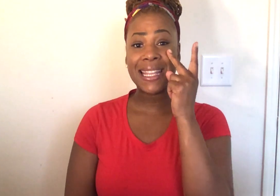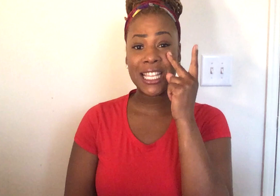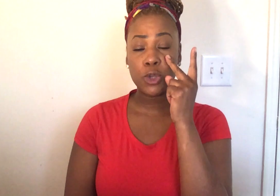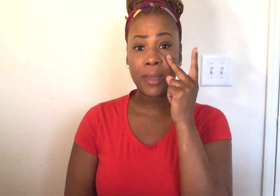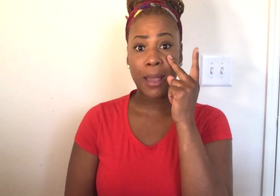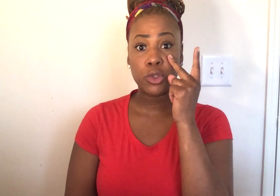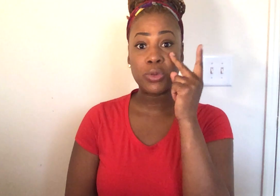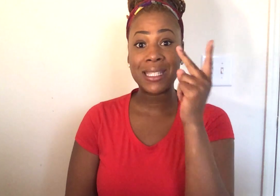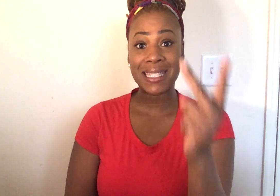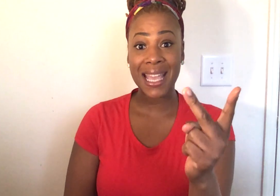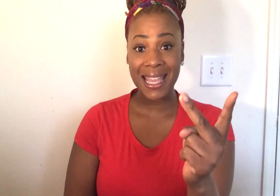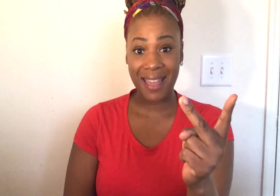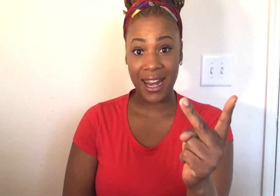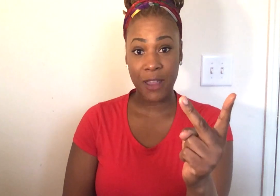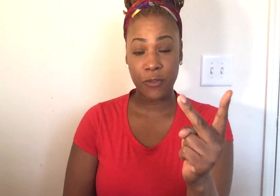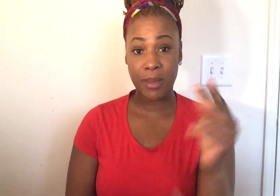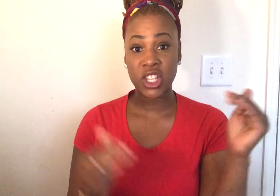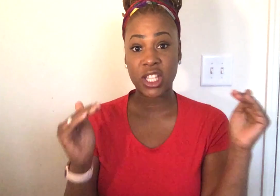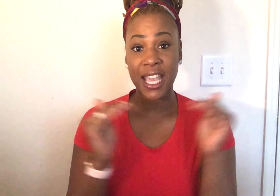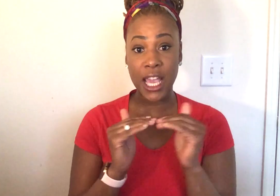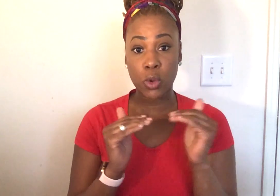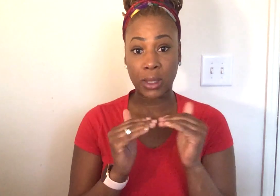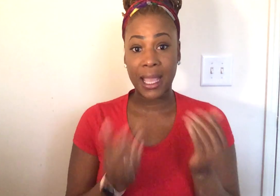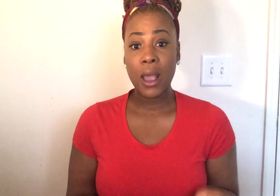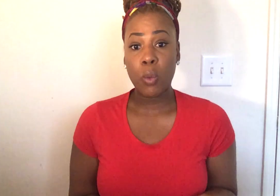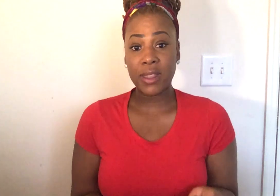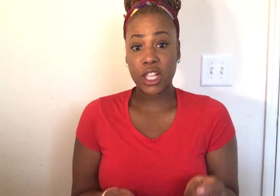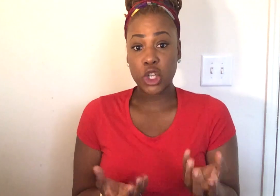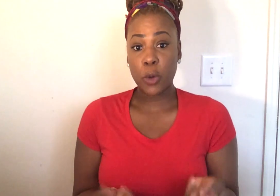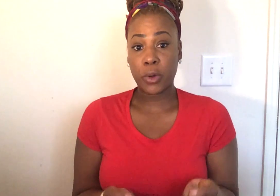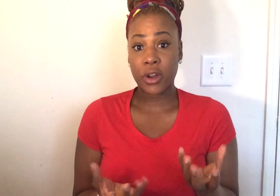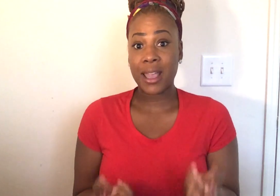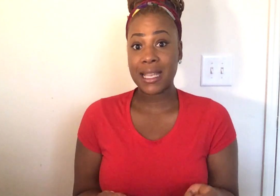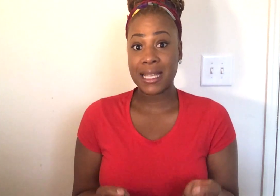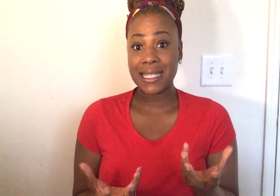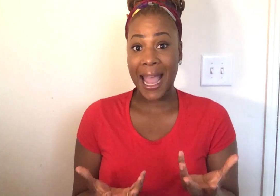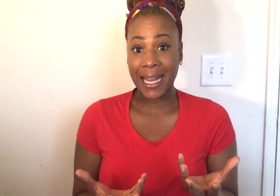need to be able to see that information equally when the interpreter is signing